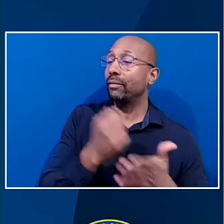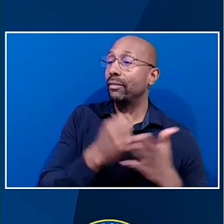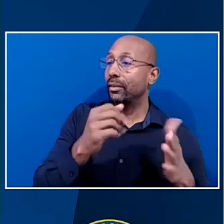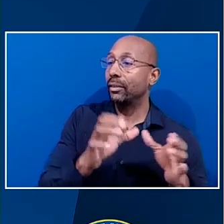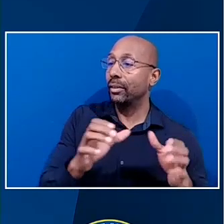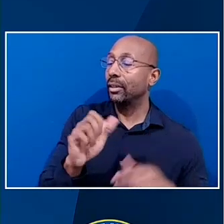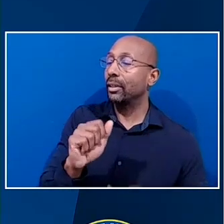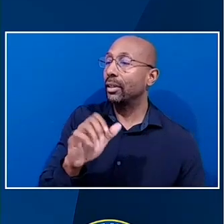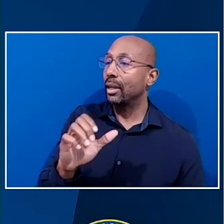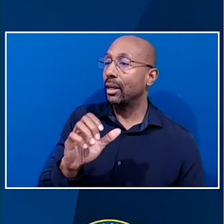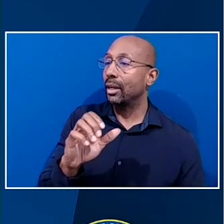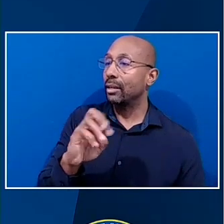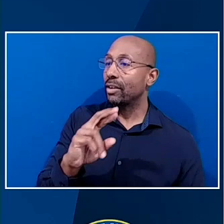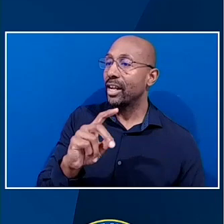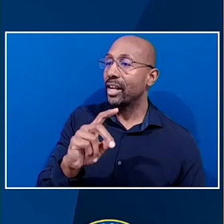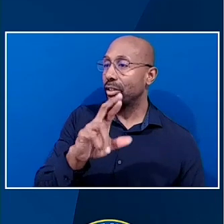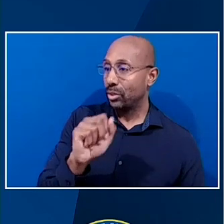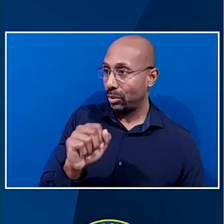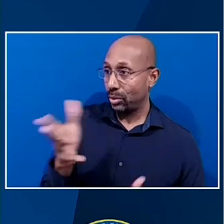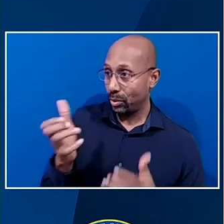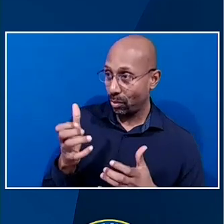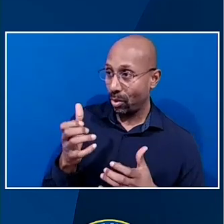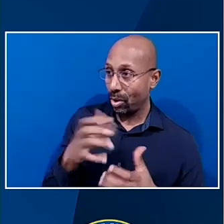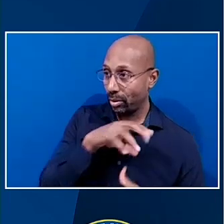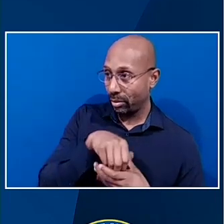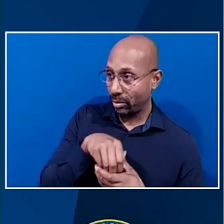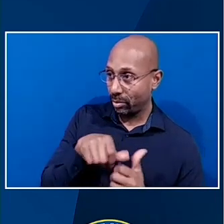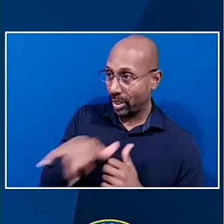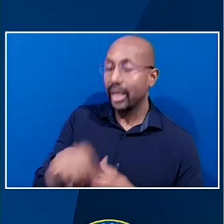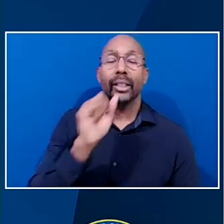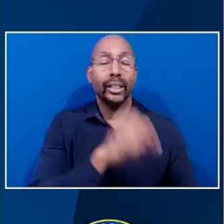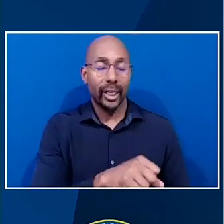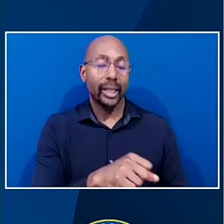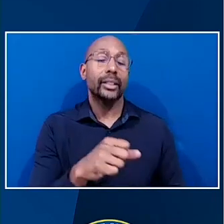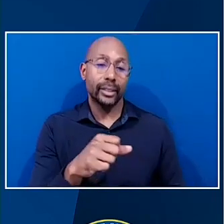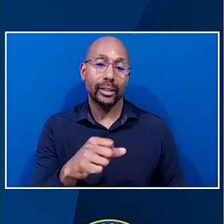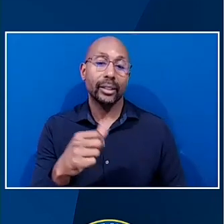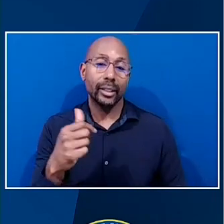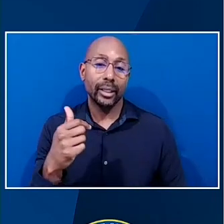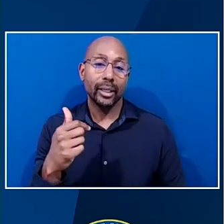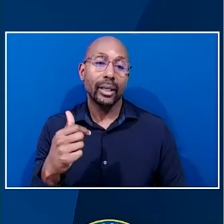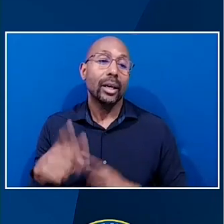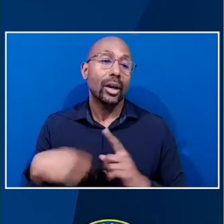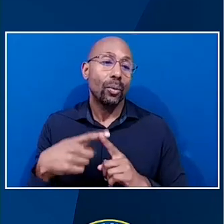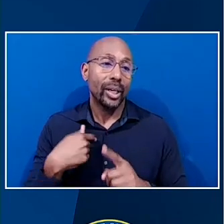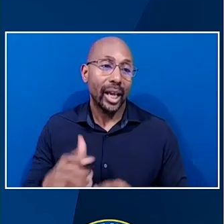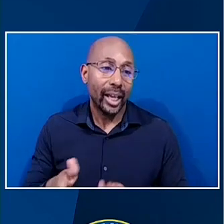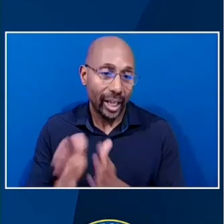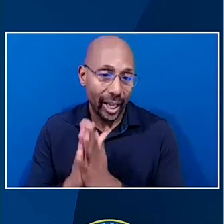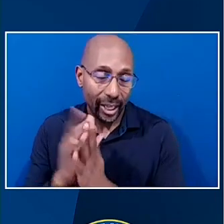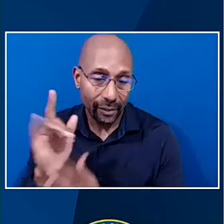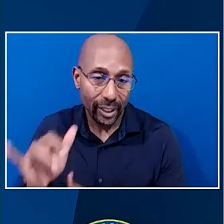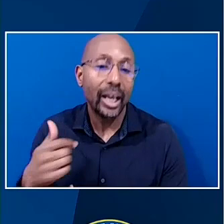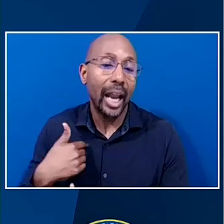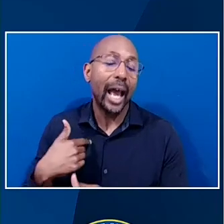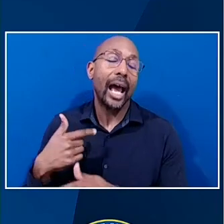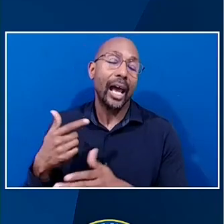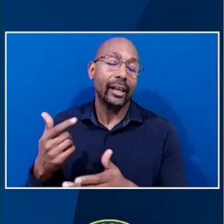When I did that, I actually was speaking on behalf of Laura and Michale as well in calling the caucus.